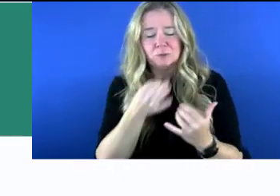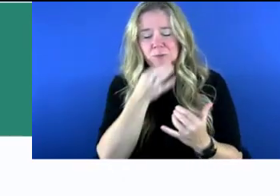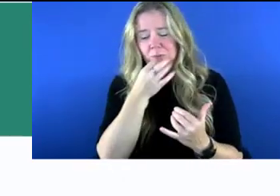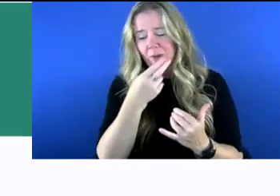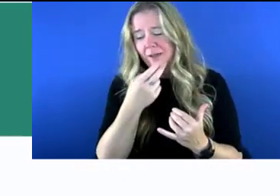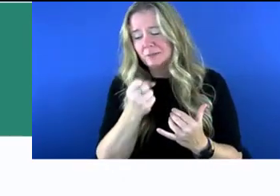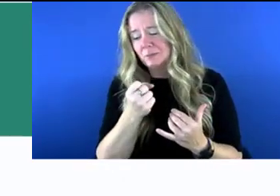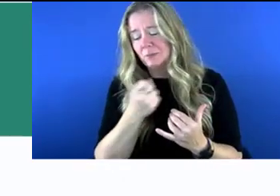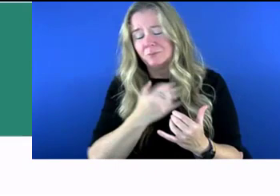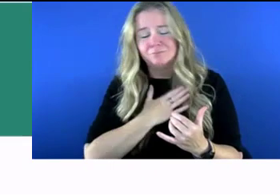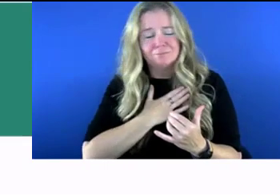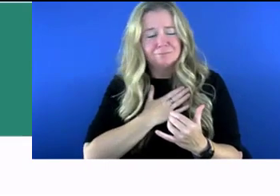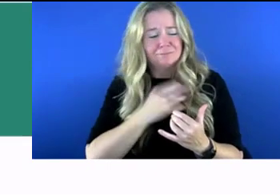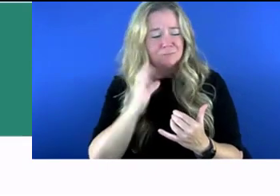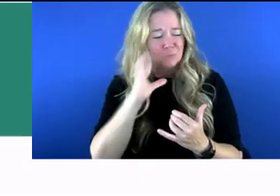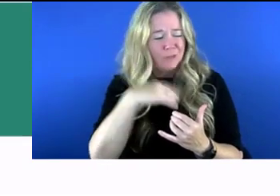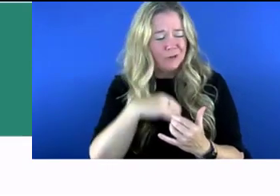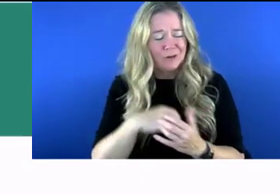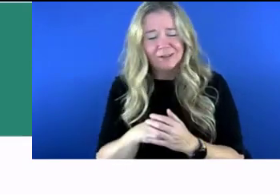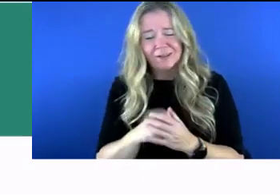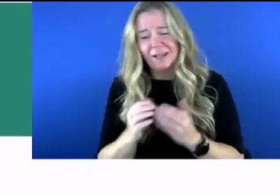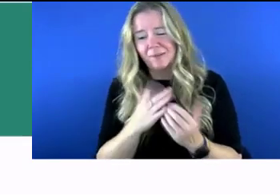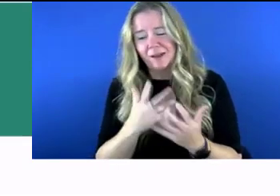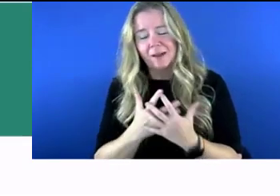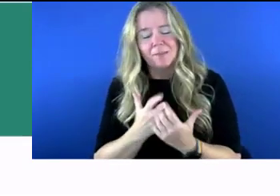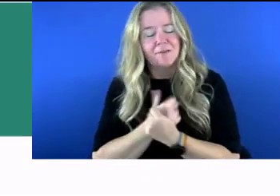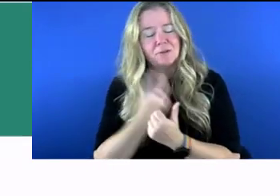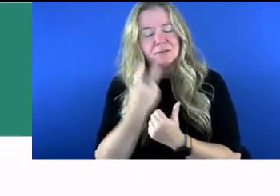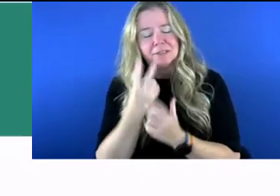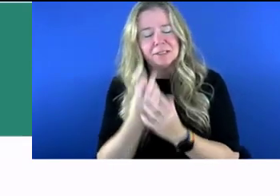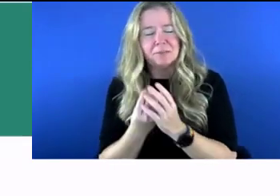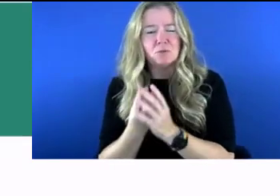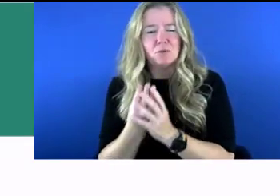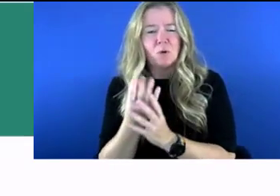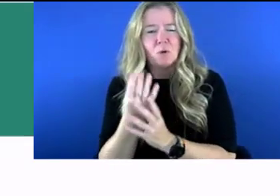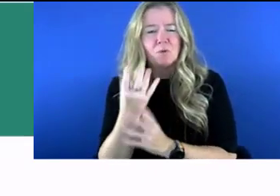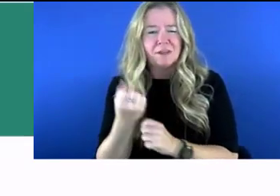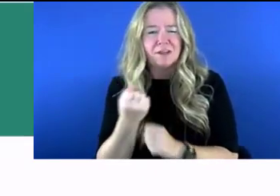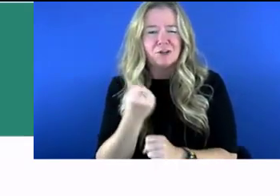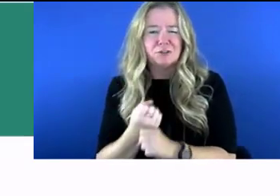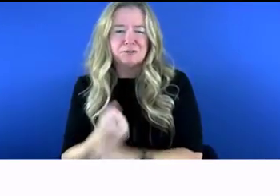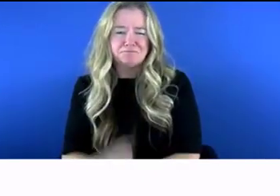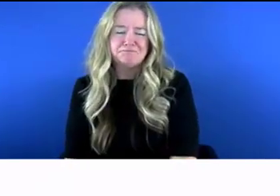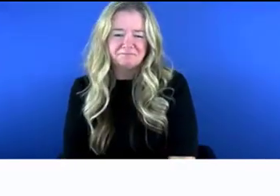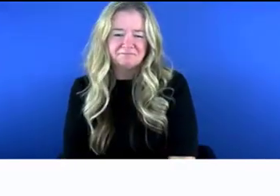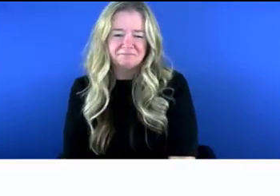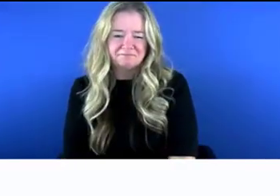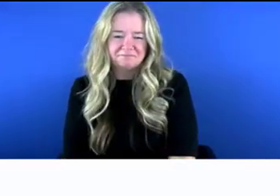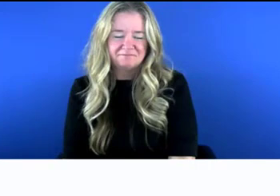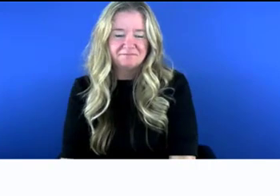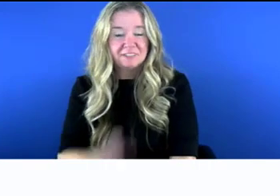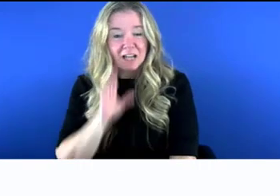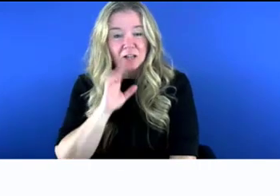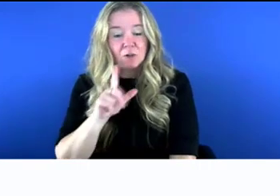which is really weird to me. But I've been loving seeing them grow over the years. LEEANN HANSE >> And I'm Leeann Hanse.